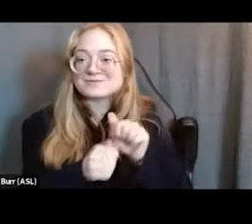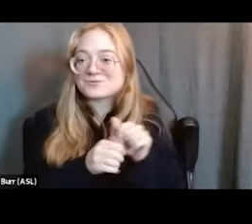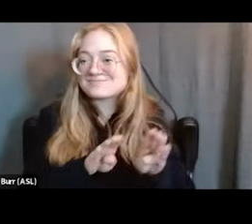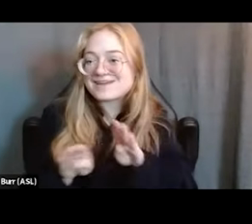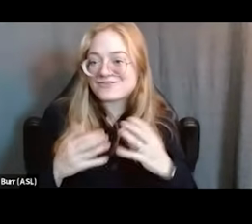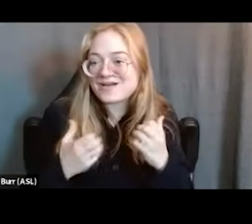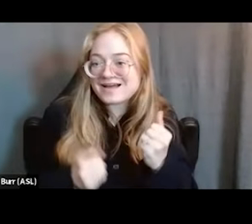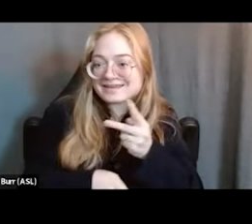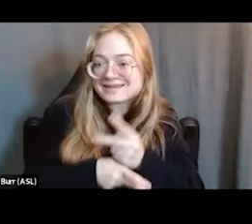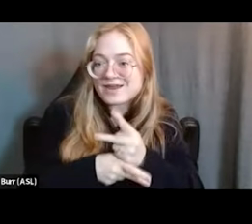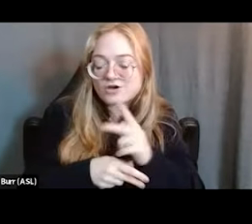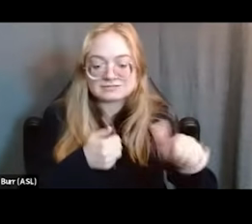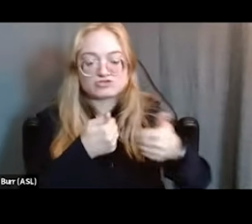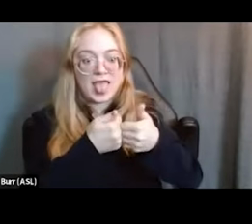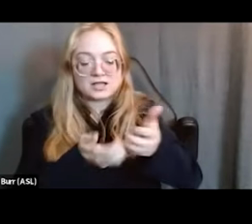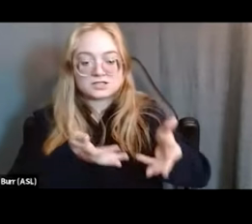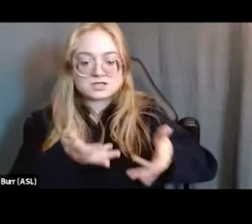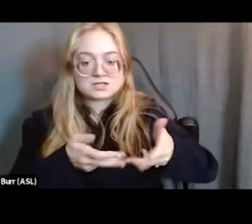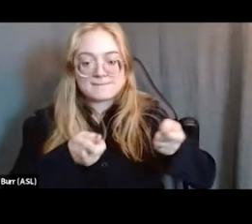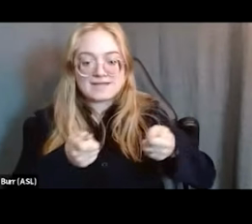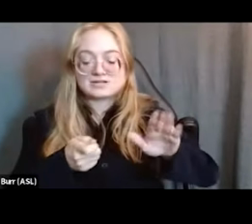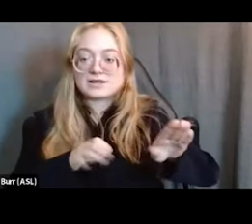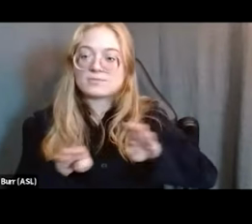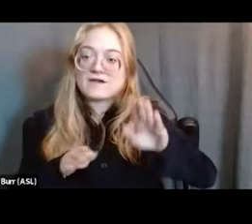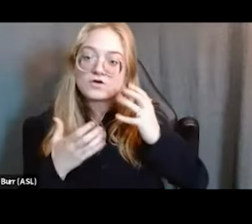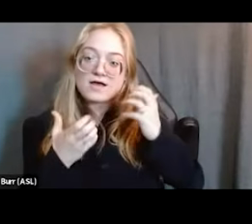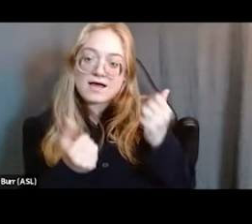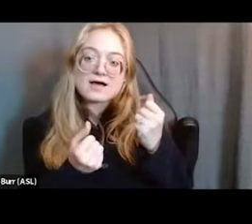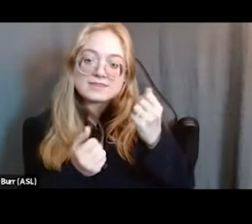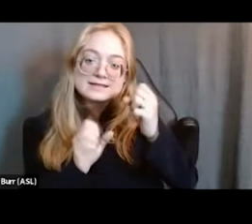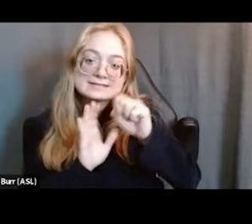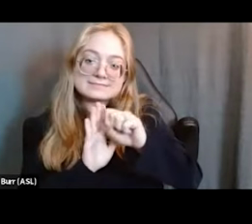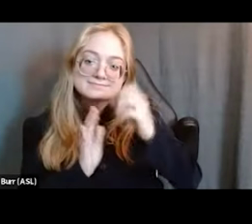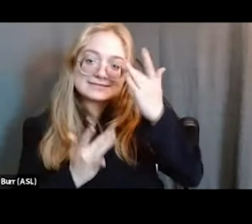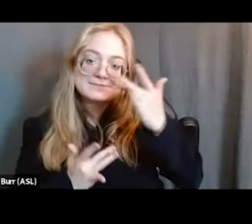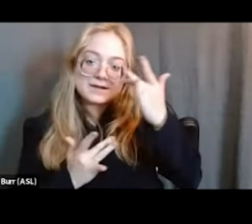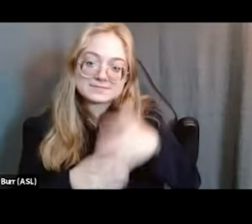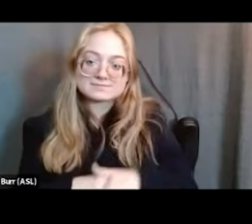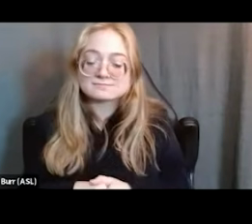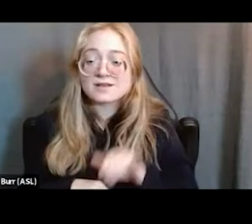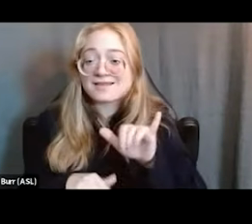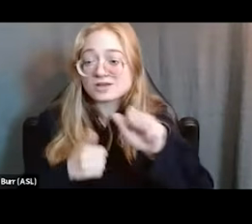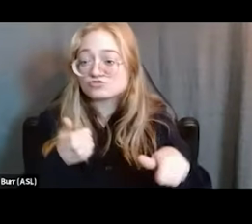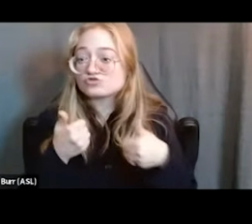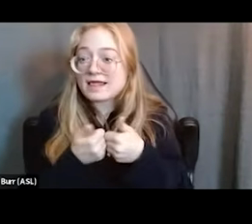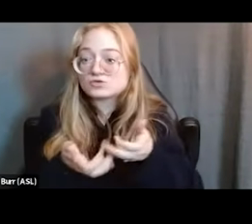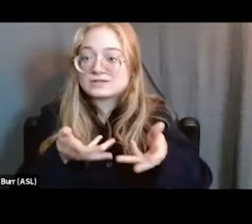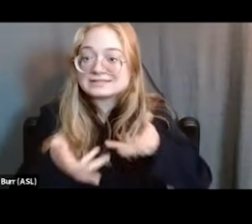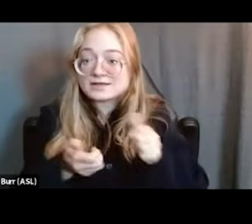to manage somebody's behavioral health symptoms. And this creates challenges for folks in being able to engage in care once they're in the facility.